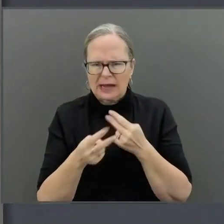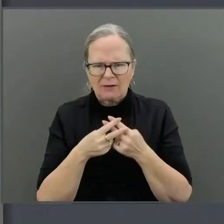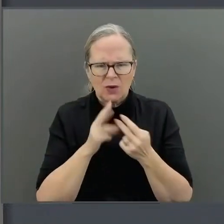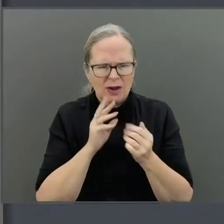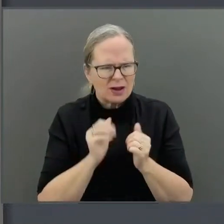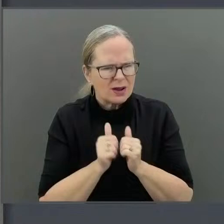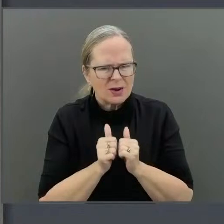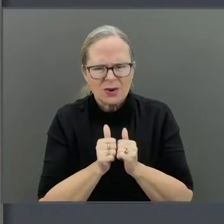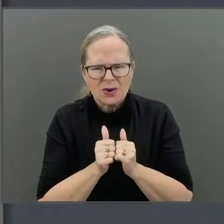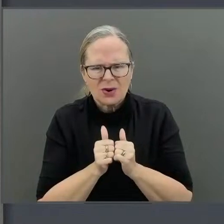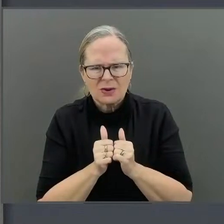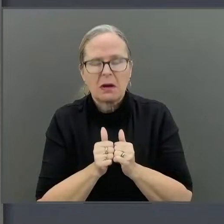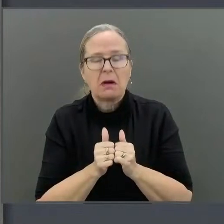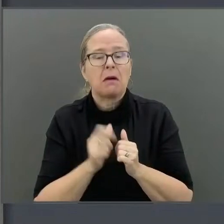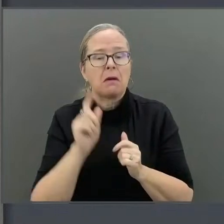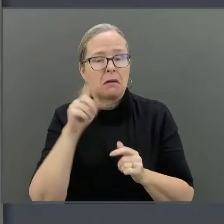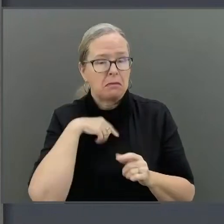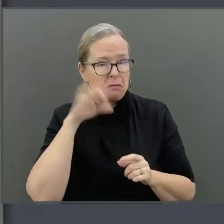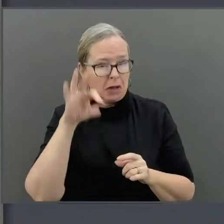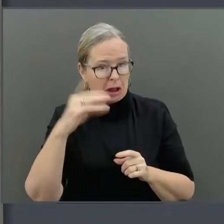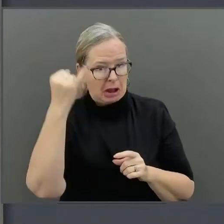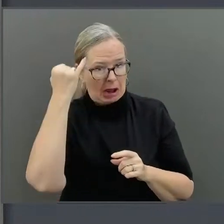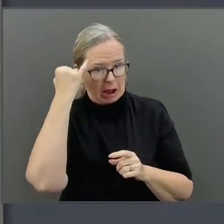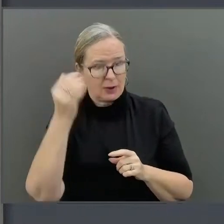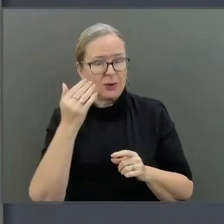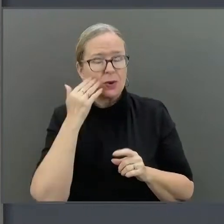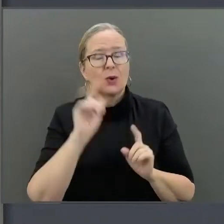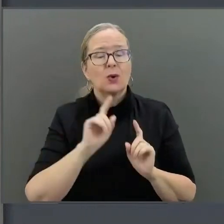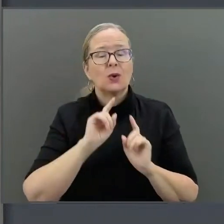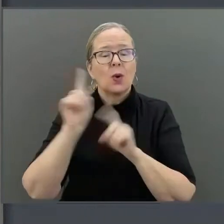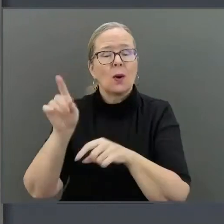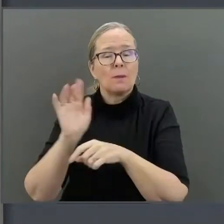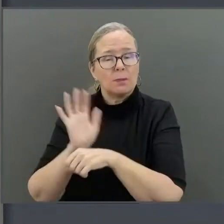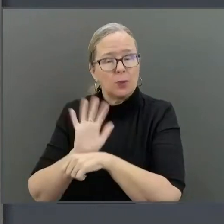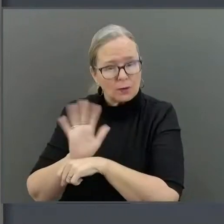up to the mountains or down to the basement but it's a good idea to think about all of those ways